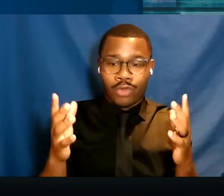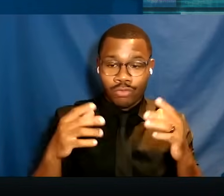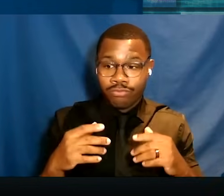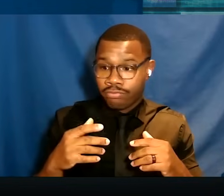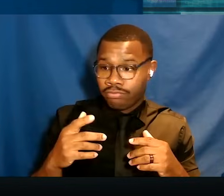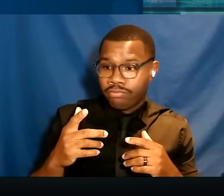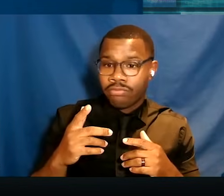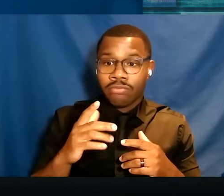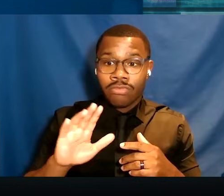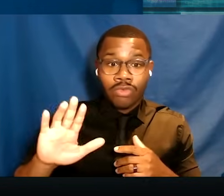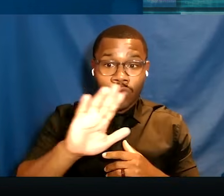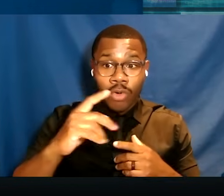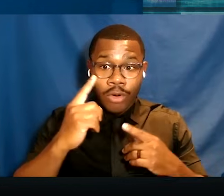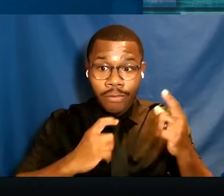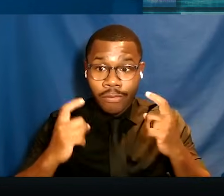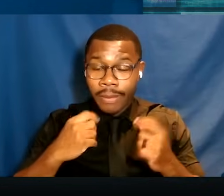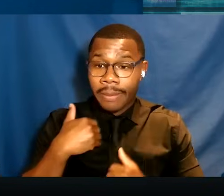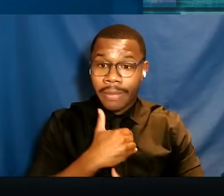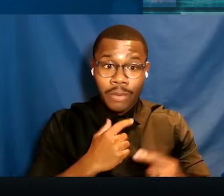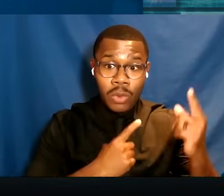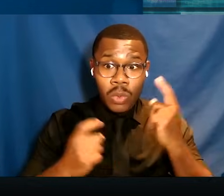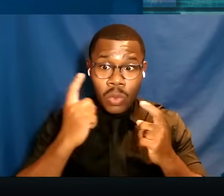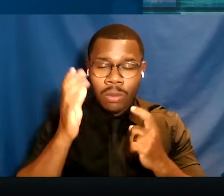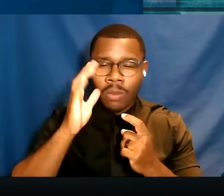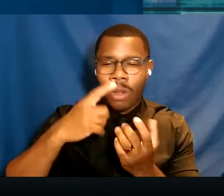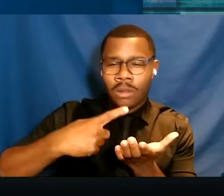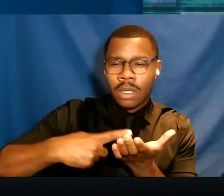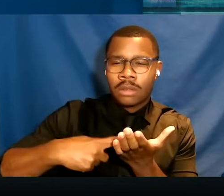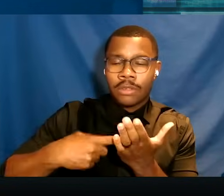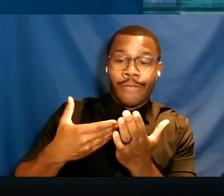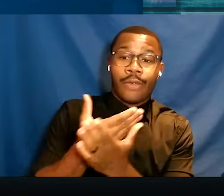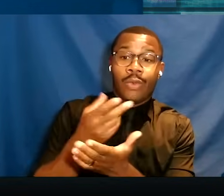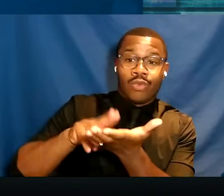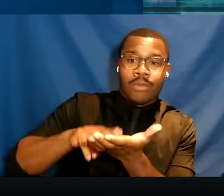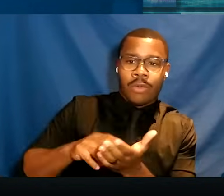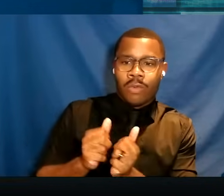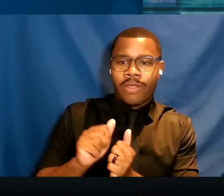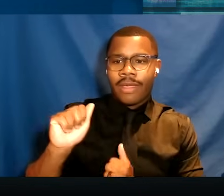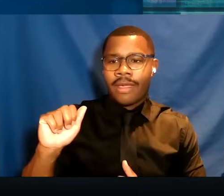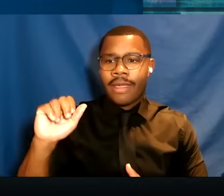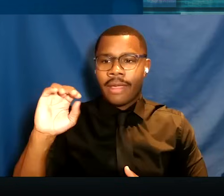about the landmark agreement with the AMPTP. So in order to give members the fullest picture of all the new benefits and protections